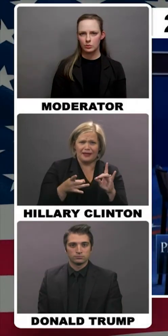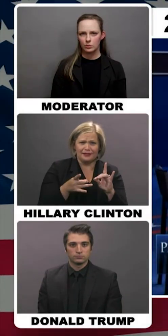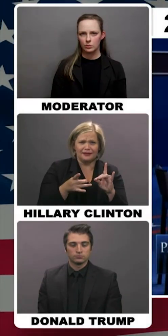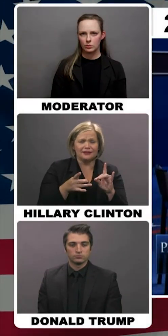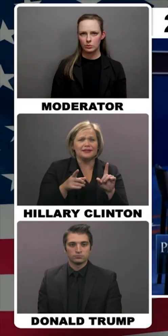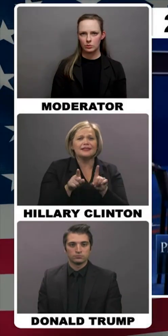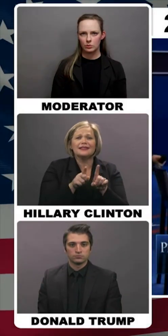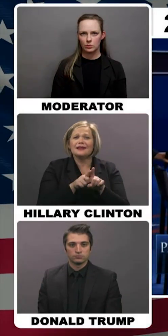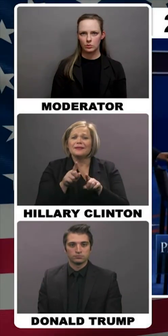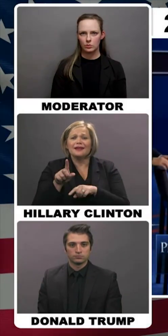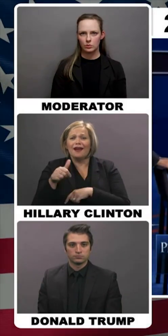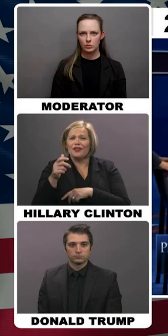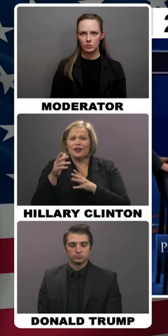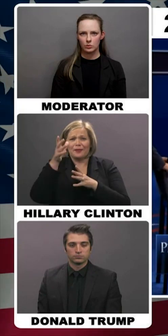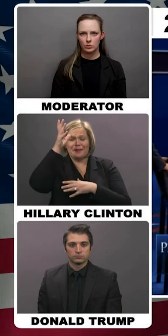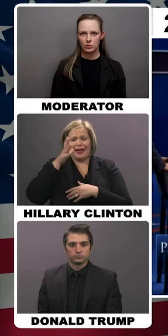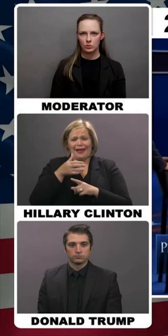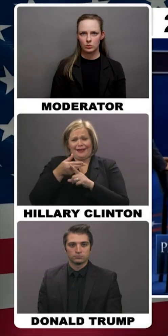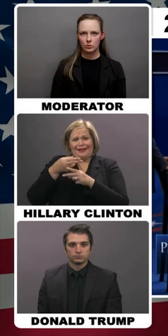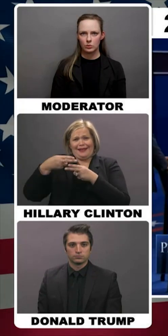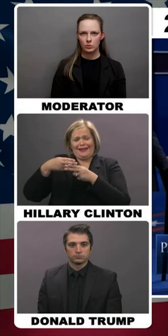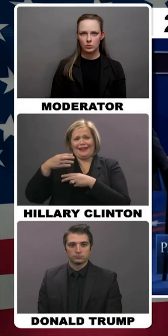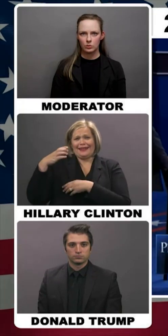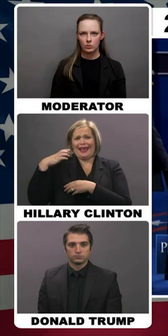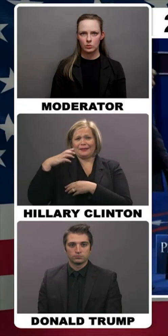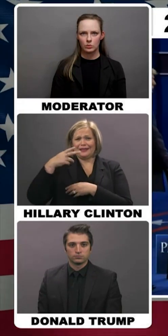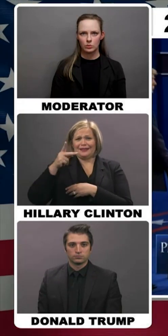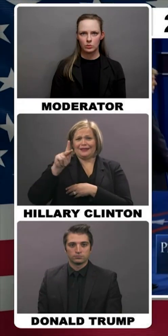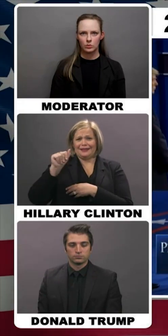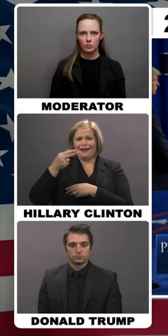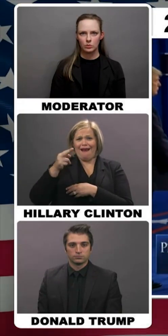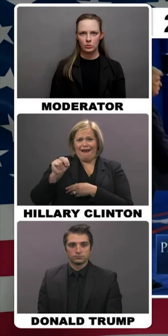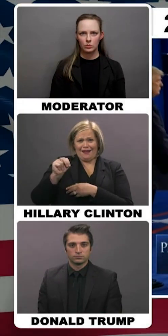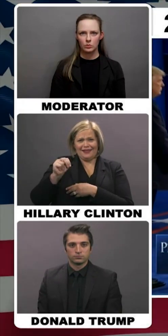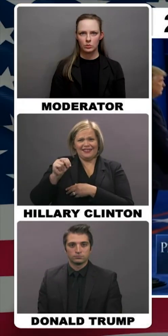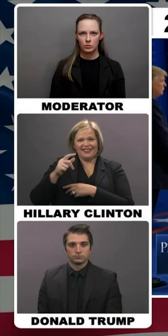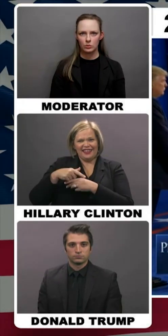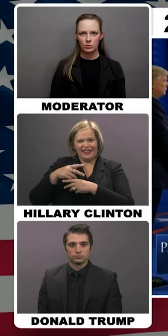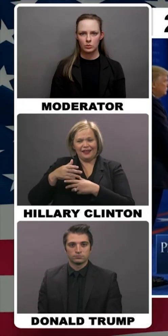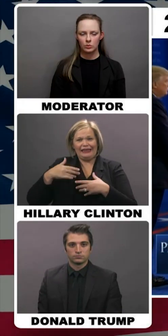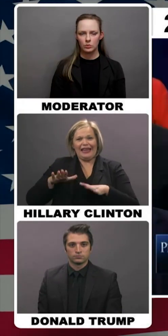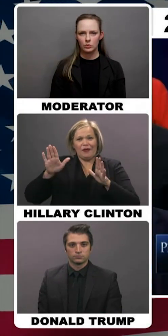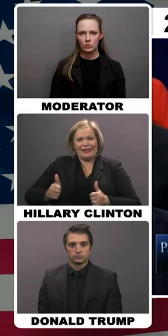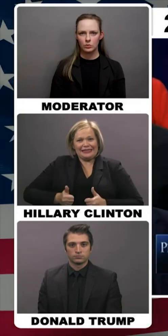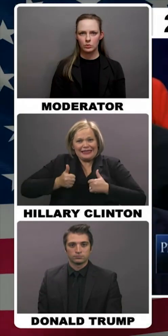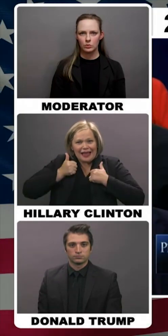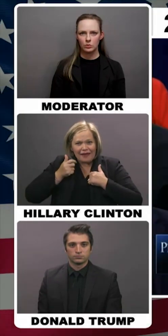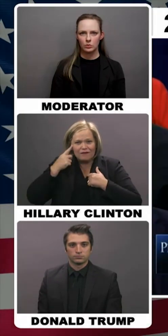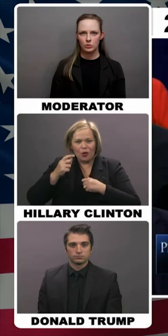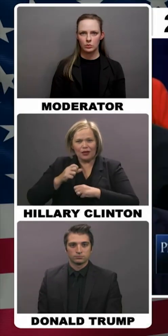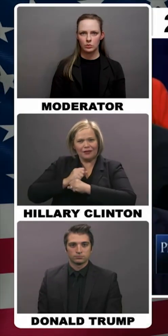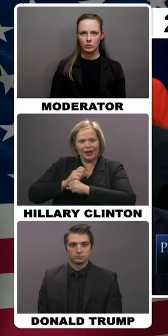who sacrificed himself defending our country in the United States Army has been subject to attack by Donald.